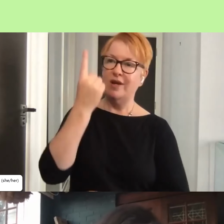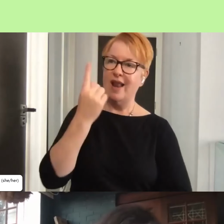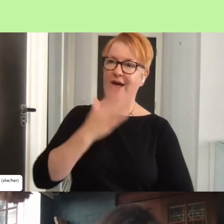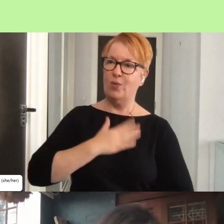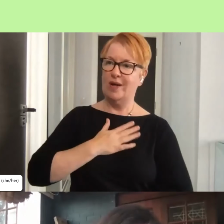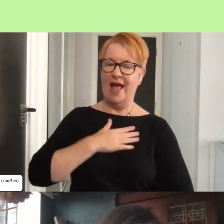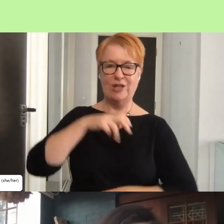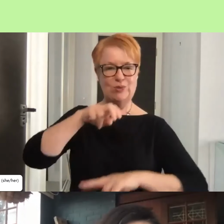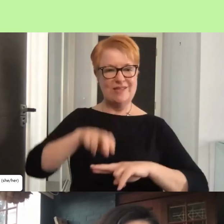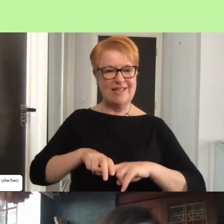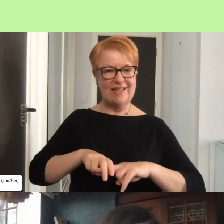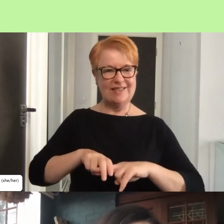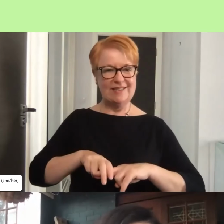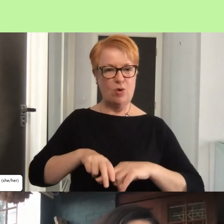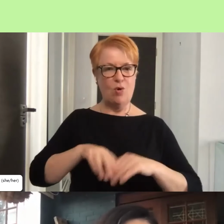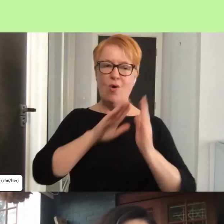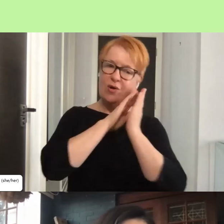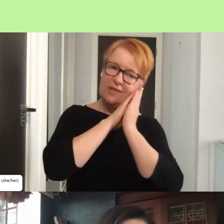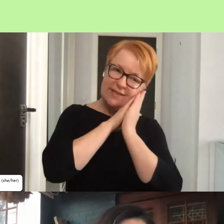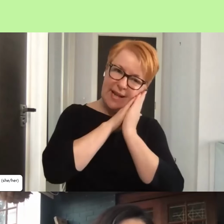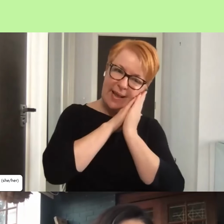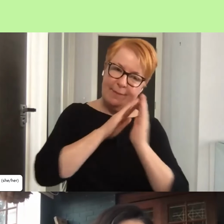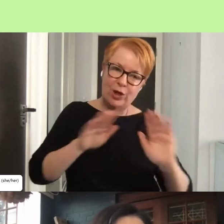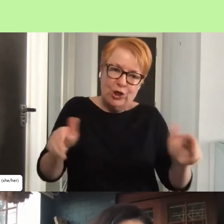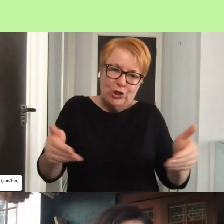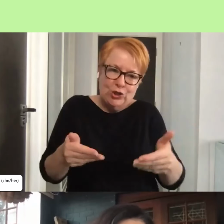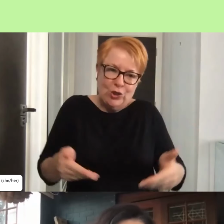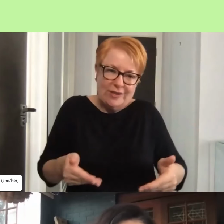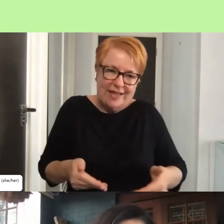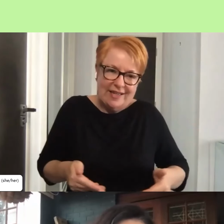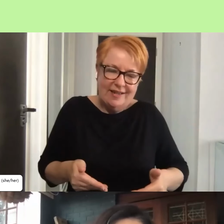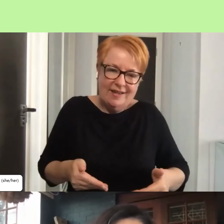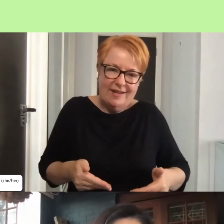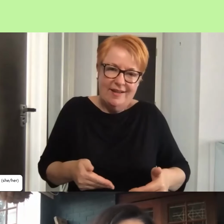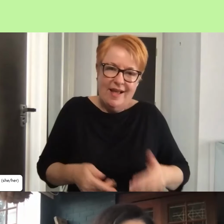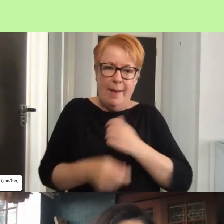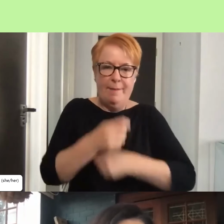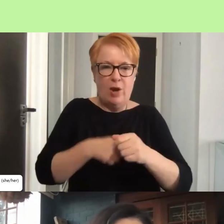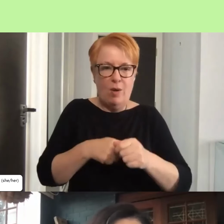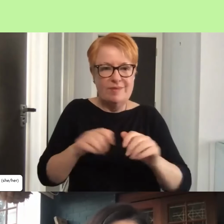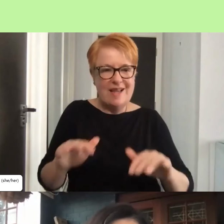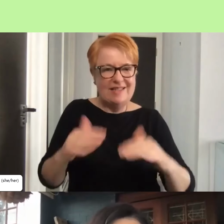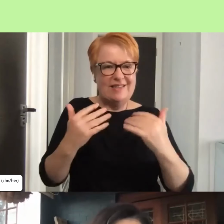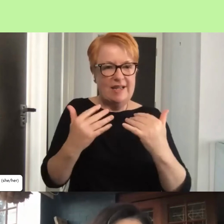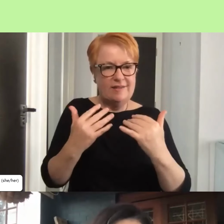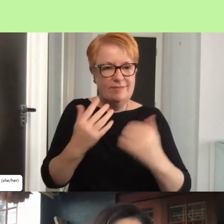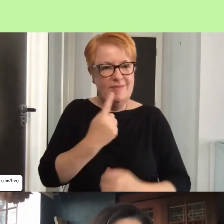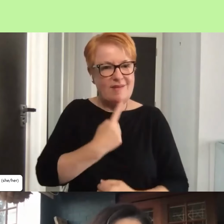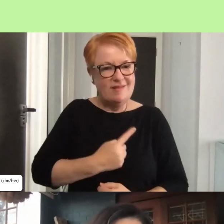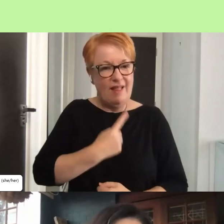tucked in, and it returned you to an attentiveness that you probably were very distracted from.